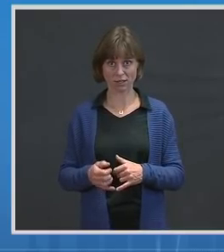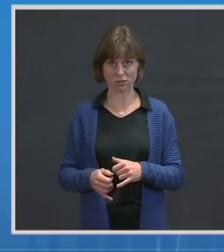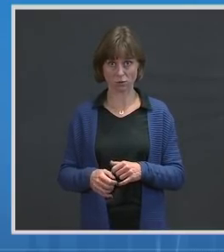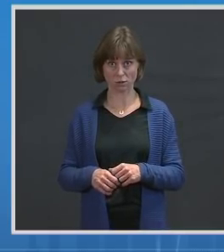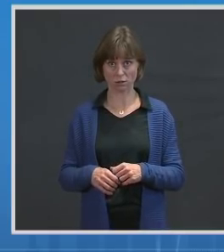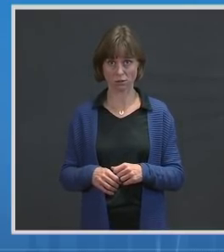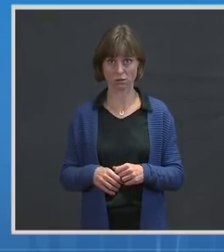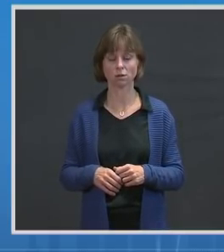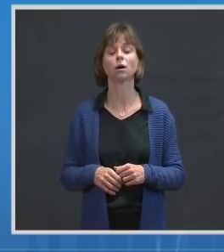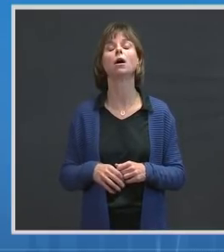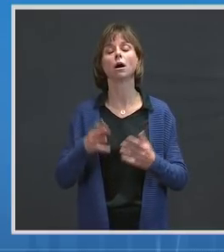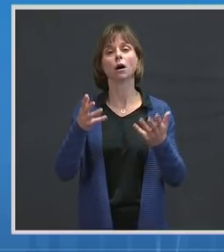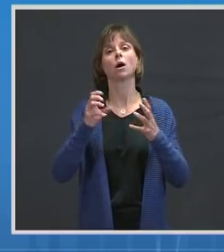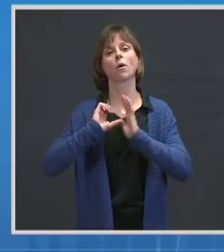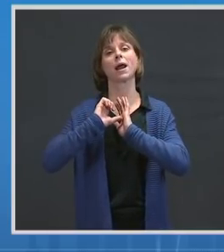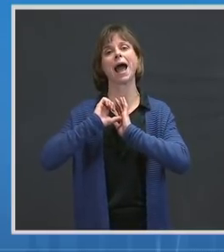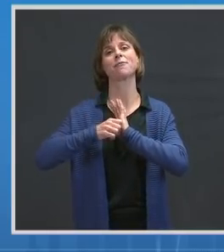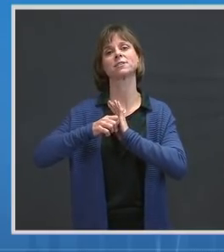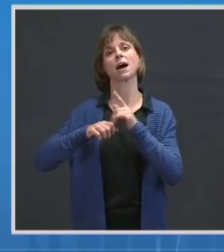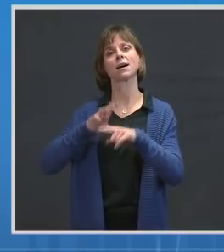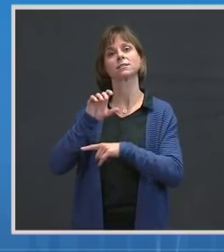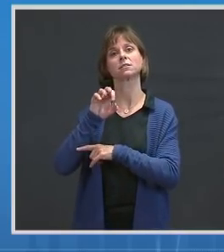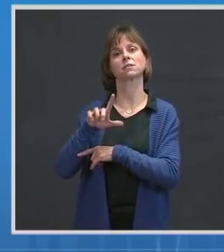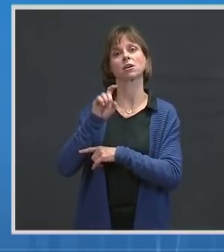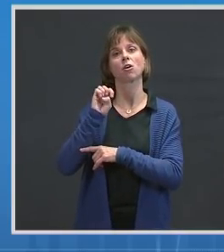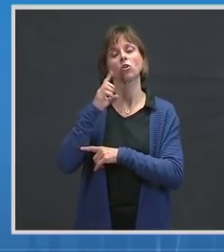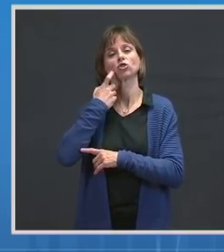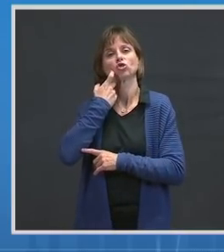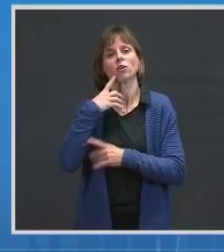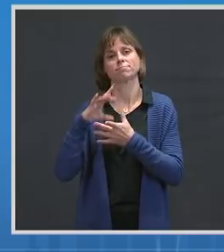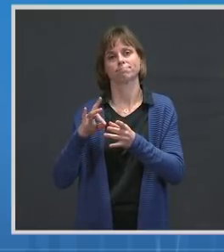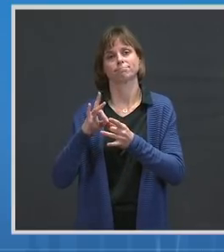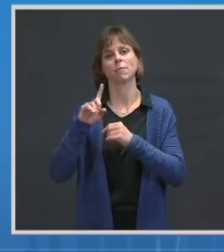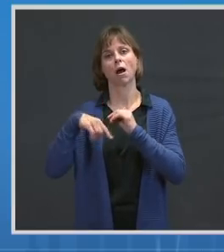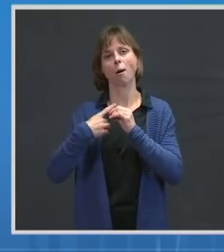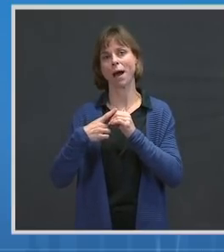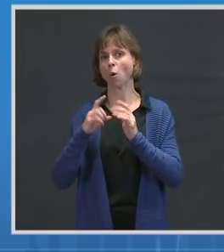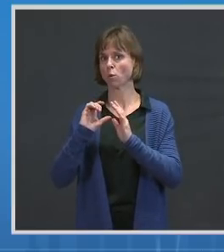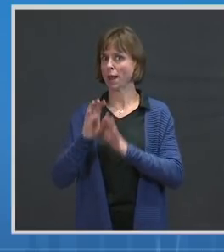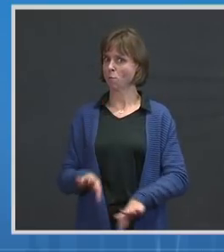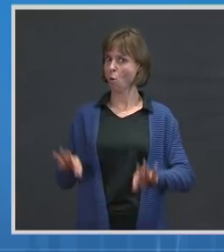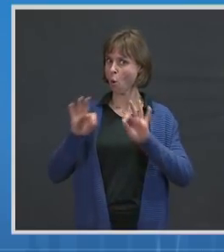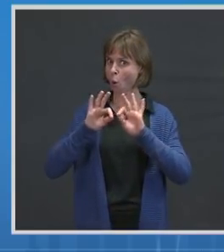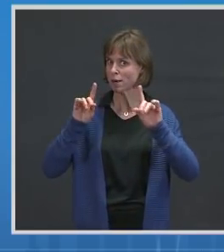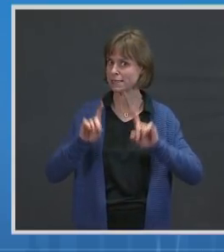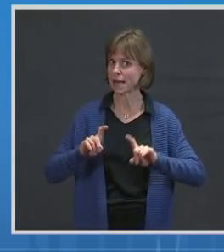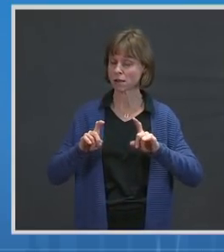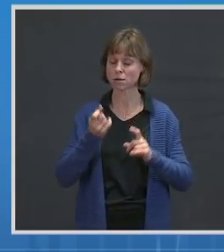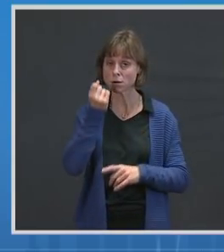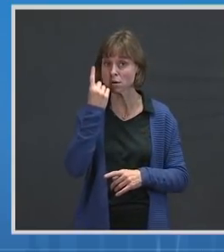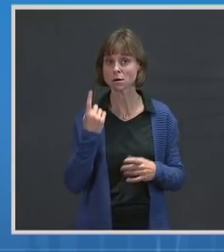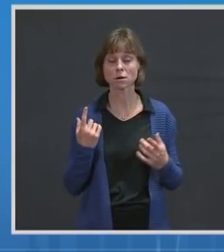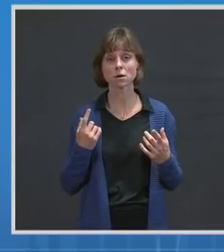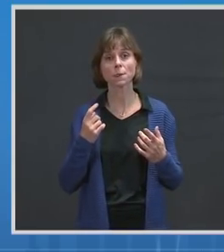Carole just laid out the case, but I just want to add my two cents here. We have too little capacity for diagnostic screening